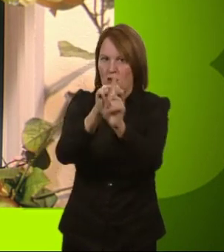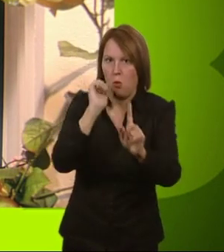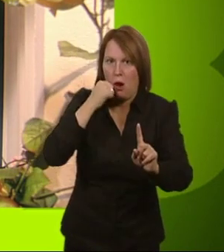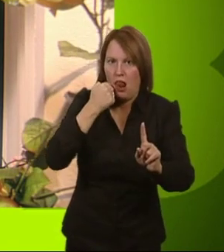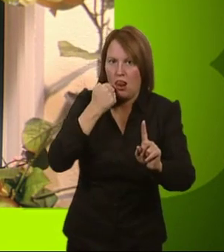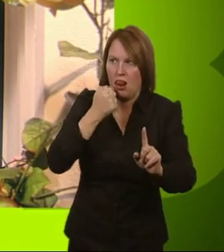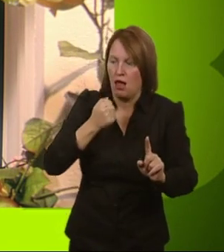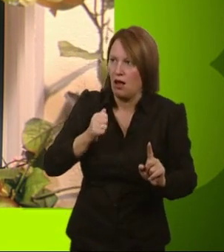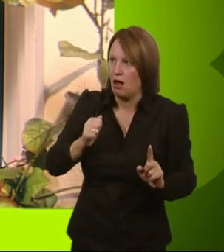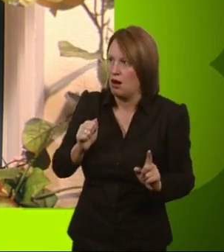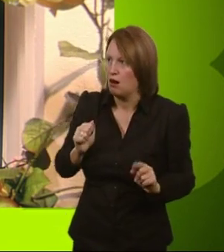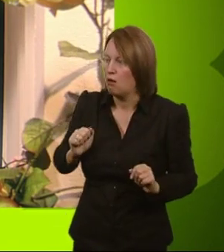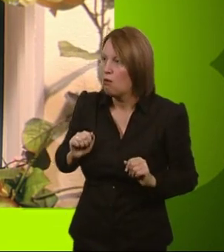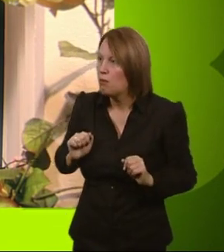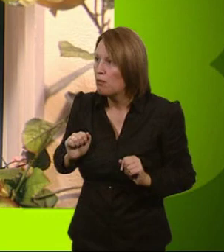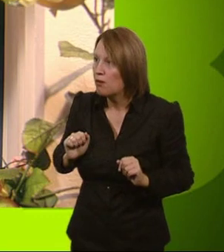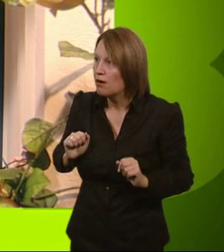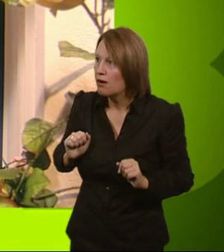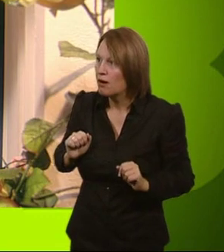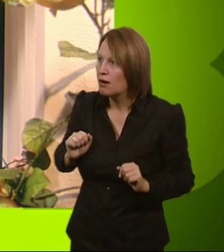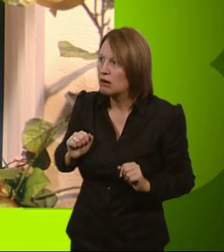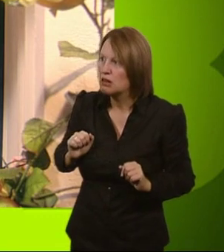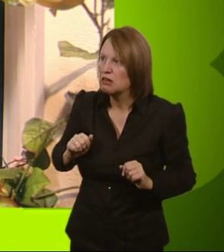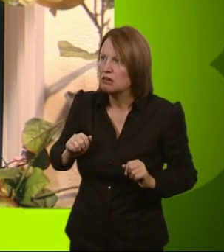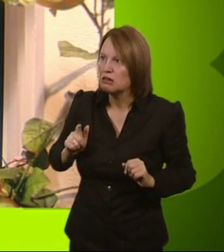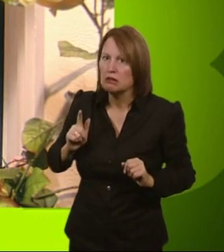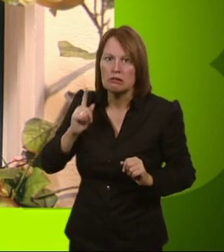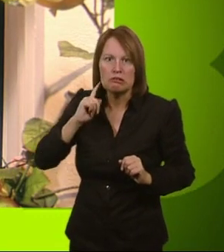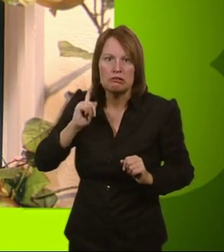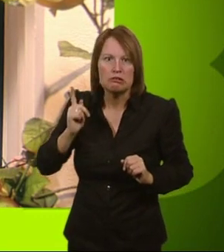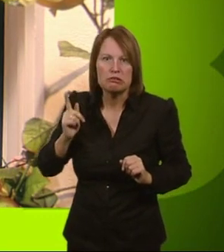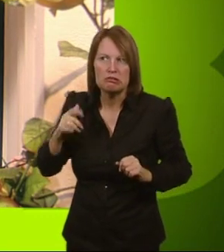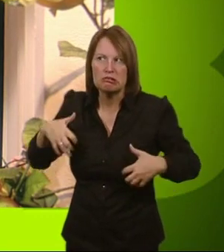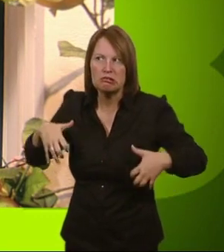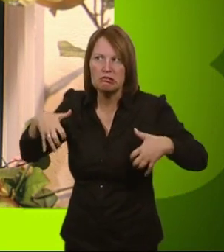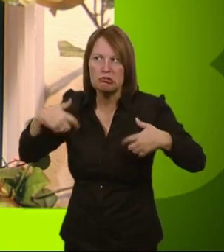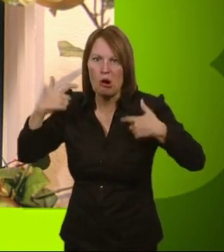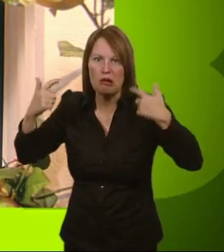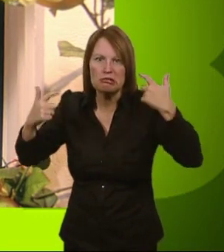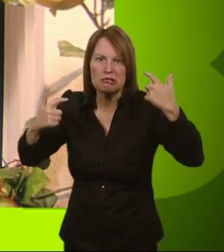sighting what did I tell